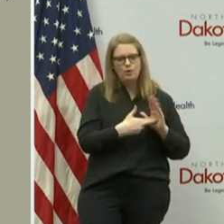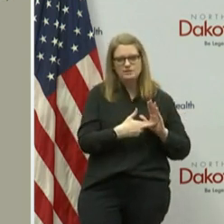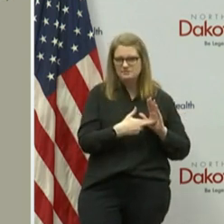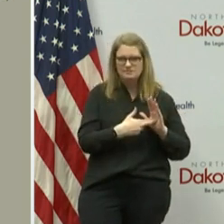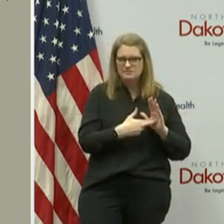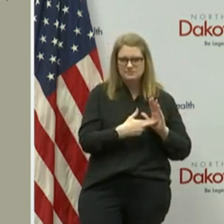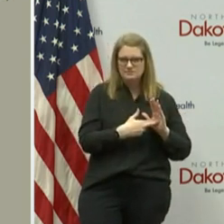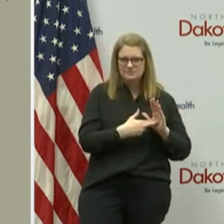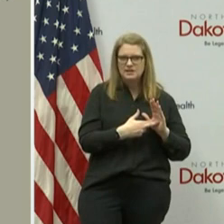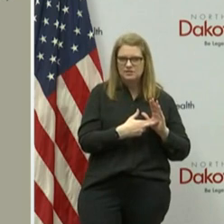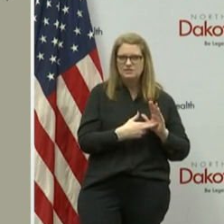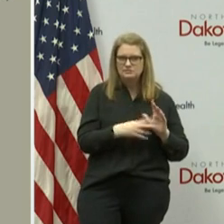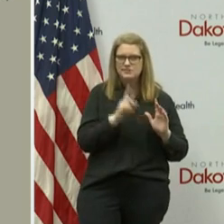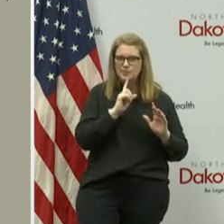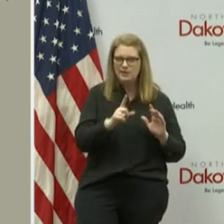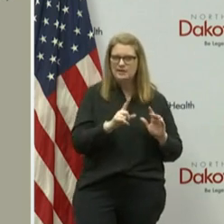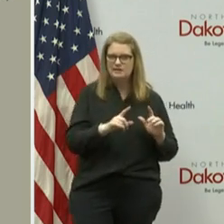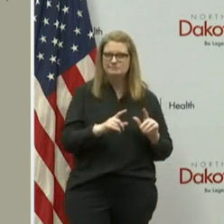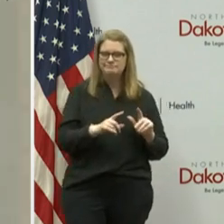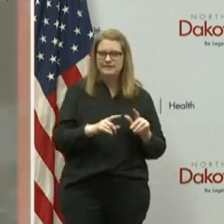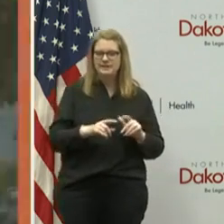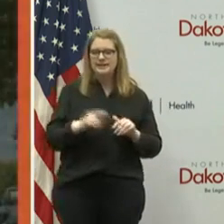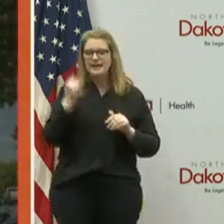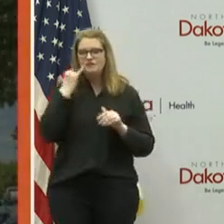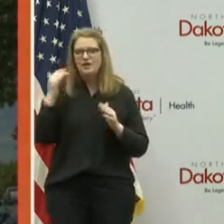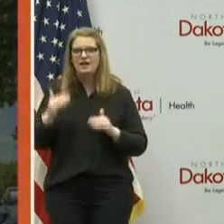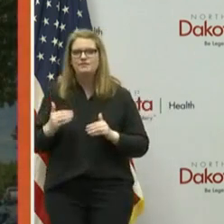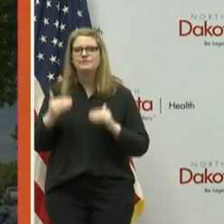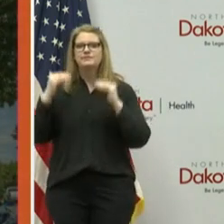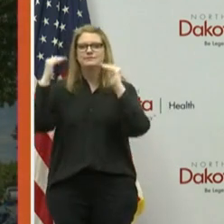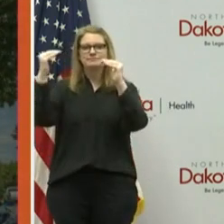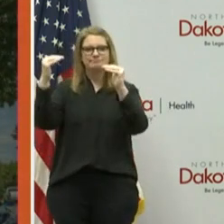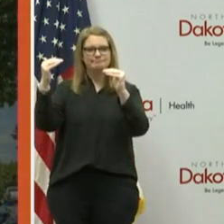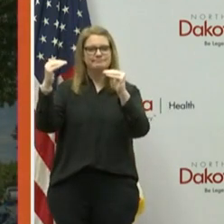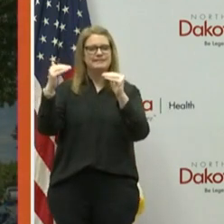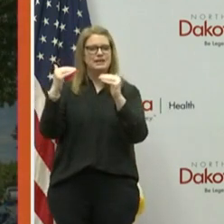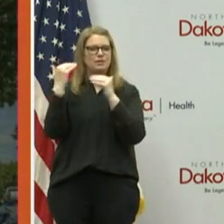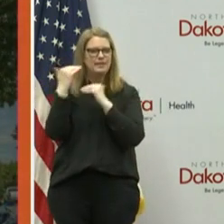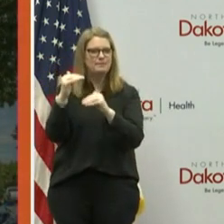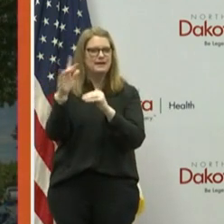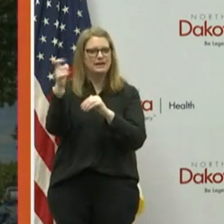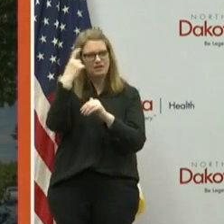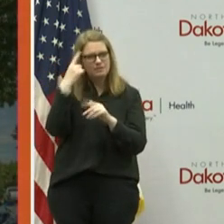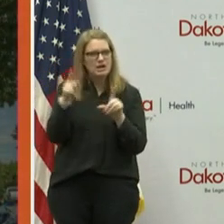BECAUSE IF YOU DIDN'T HAVE PEOPLE WITH HIGHLY RESPONSIBLE INDIVIDUALS, BUT IN NORTH DAKOTA, WE'VE PROVEN IF